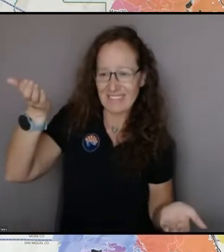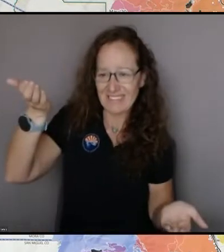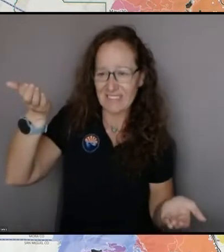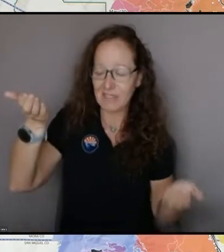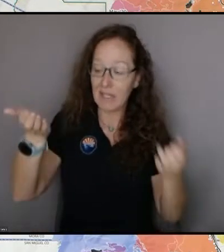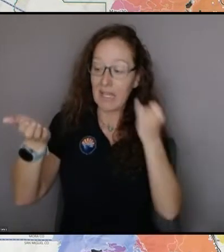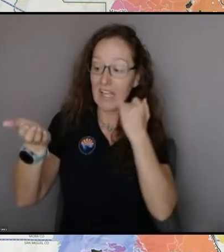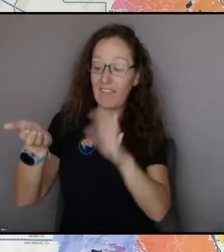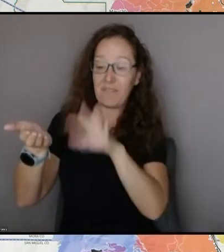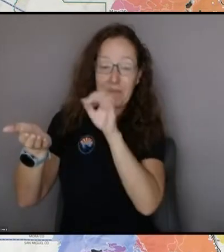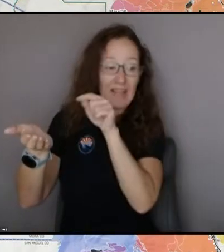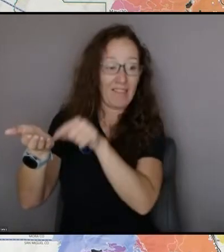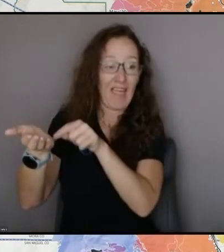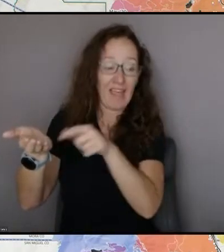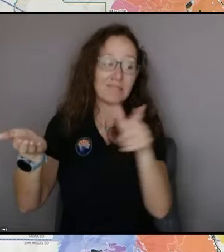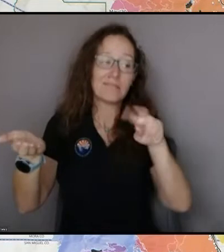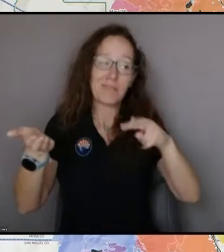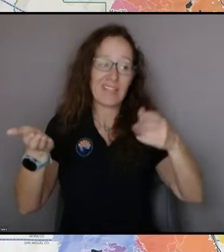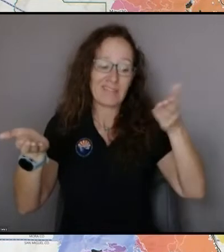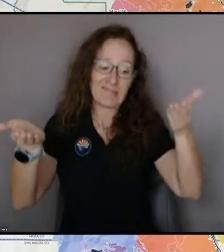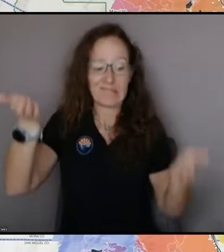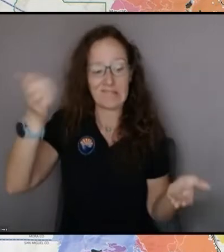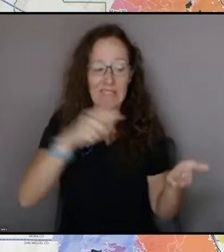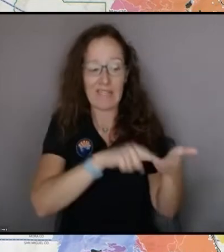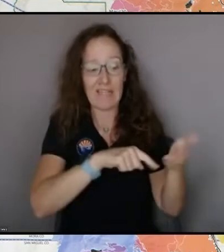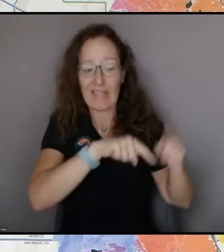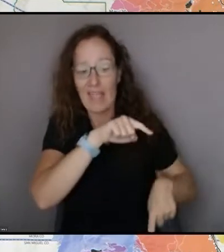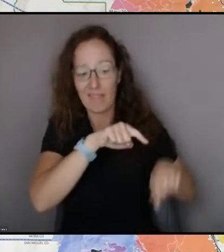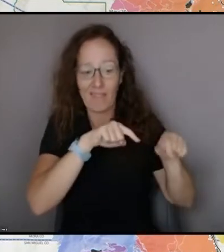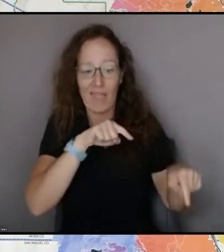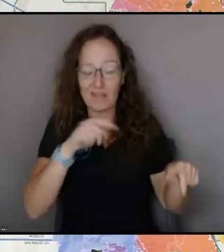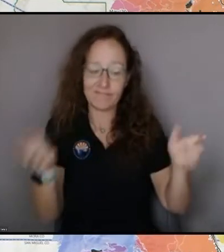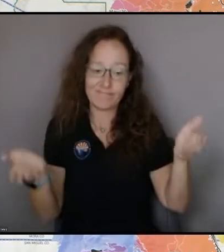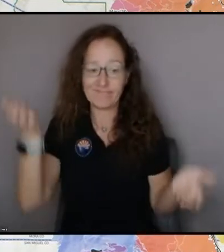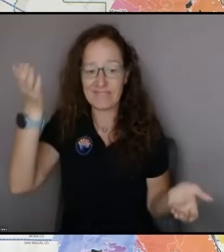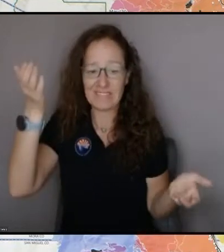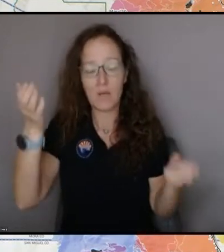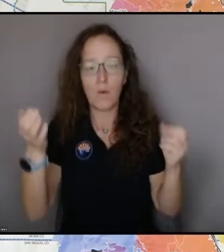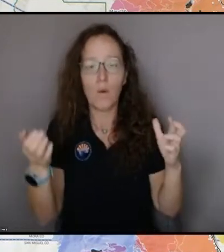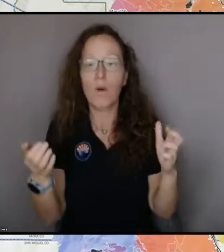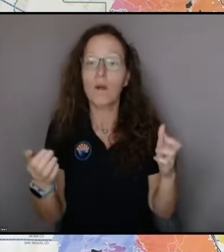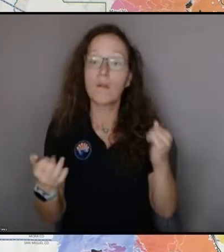we're choosing this, what are we choosing not to do? If we choose to spend the today sandbagging the back of